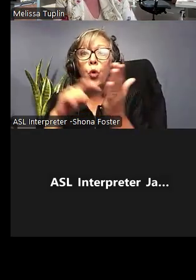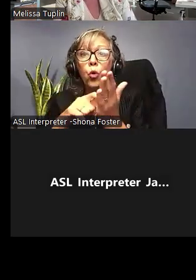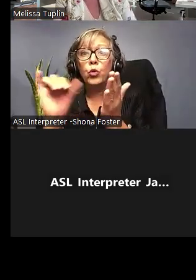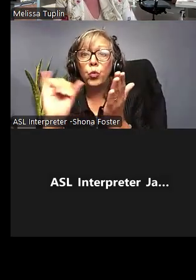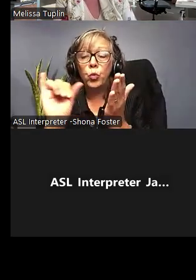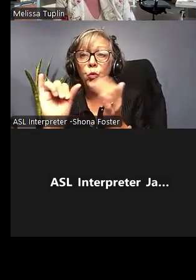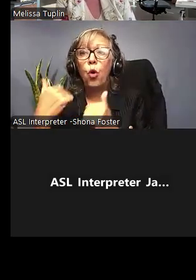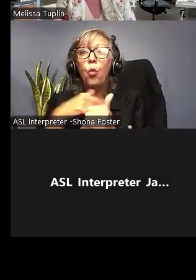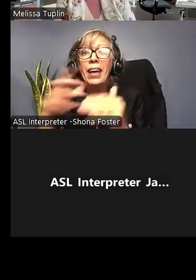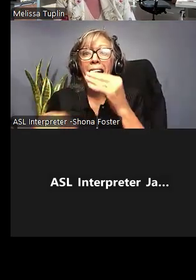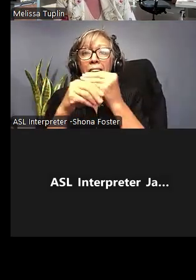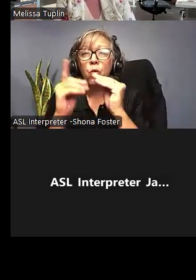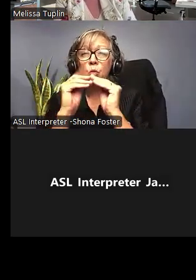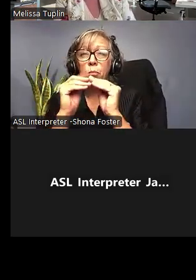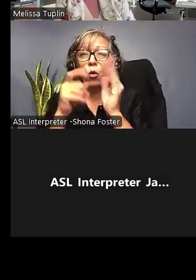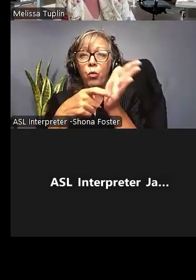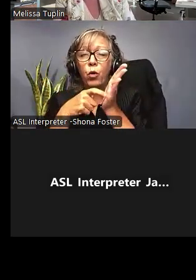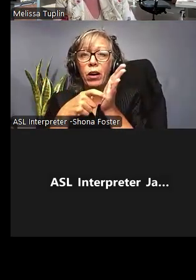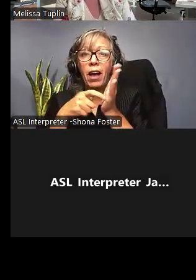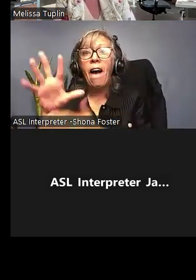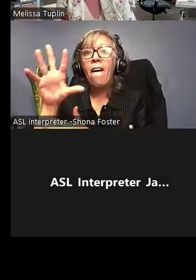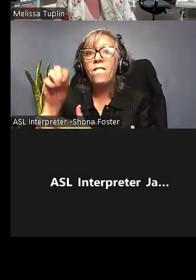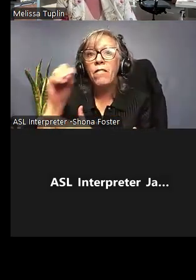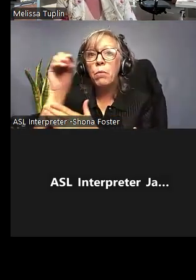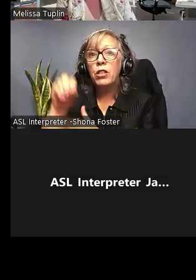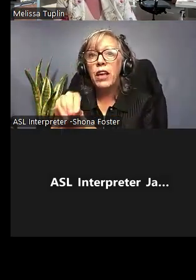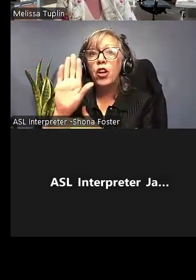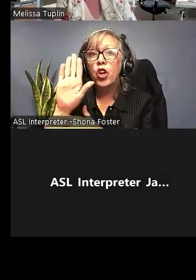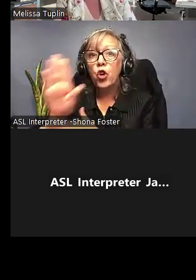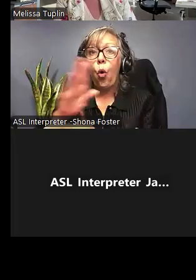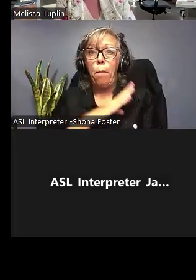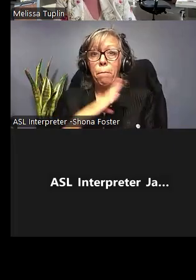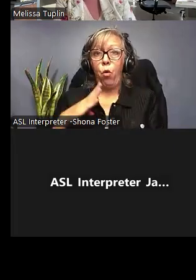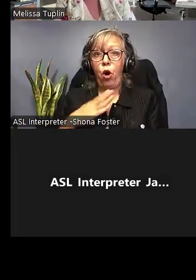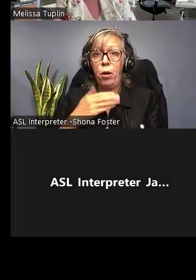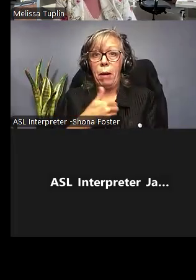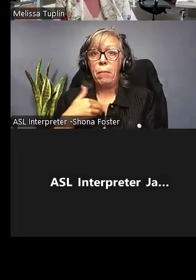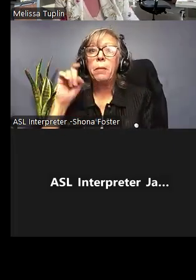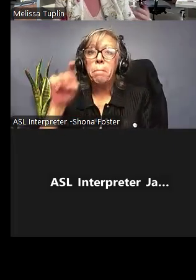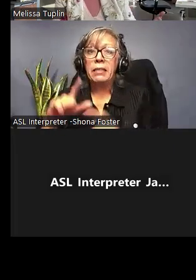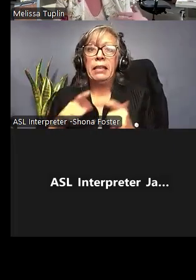requirement for 50 per cent of your organization's board members to be living in Alberta. So again,